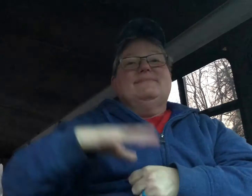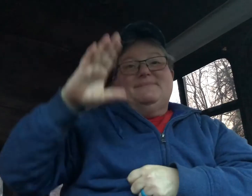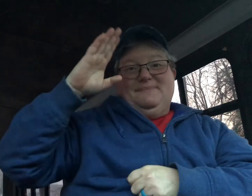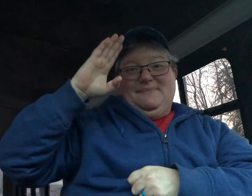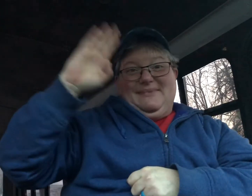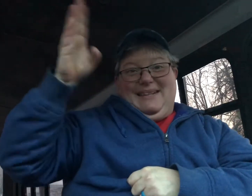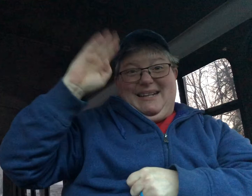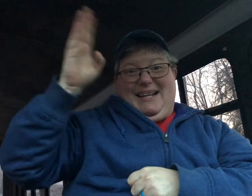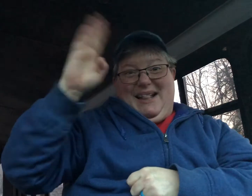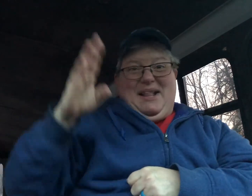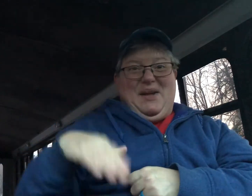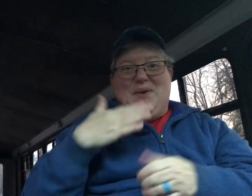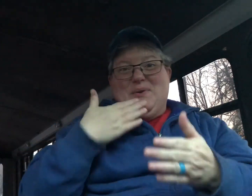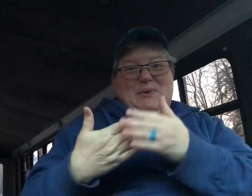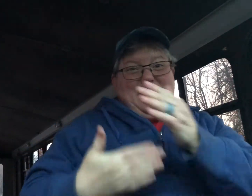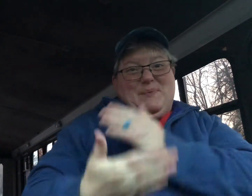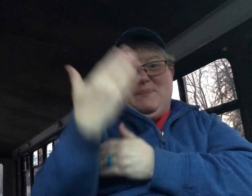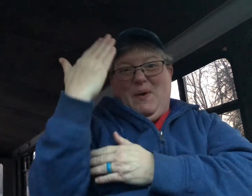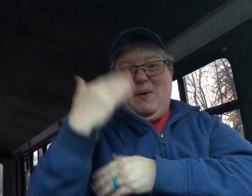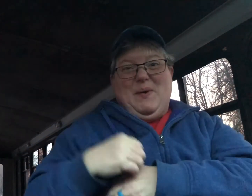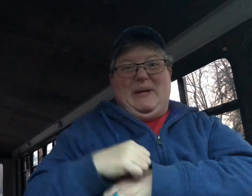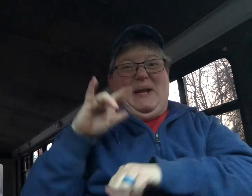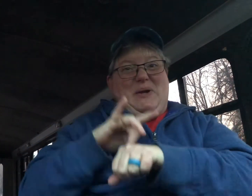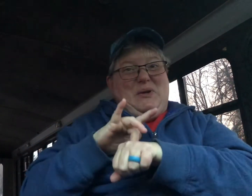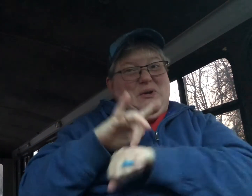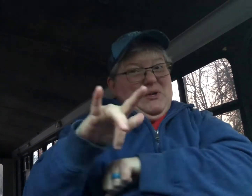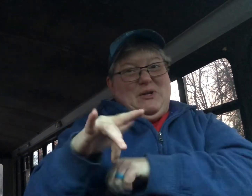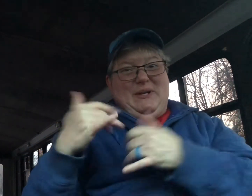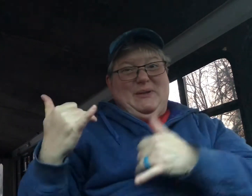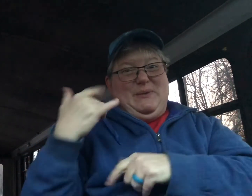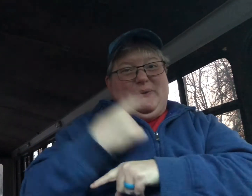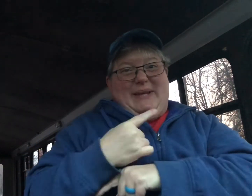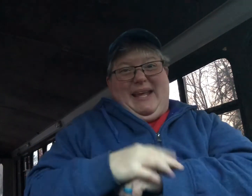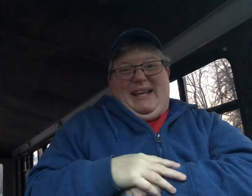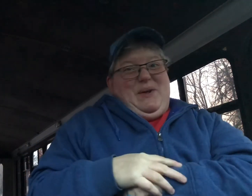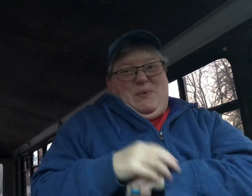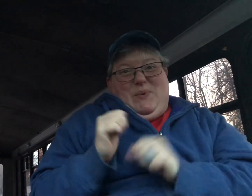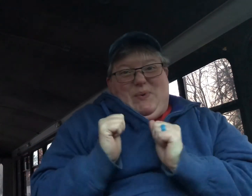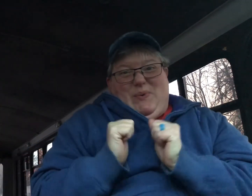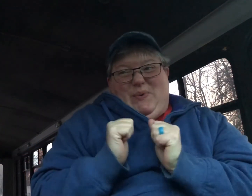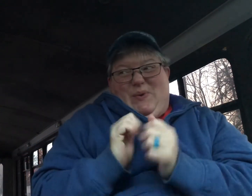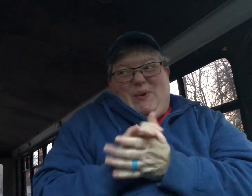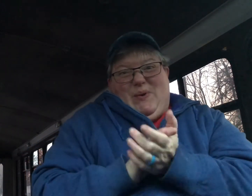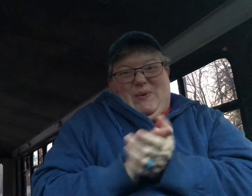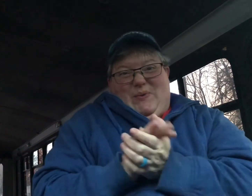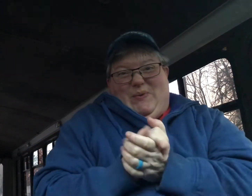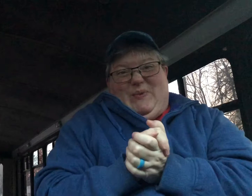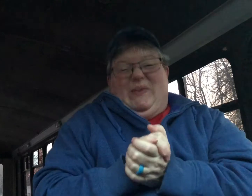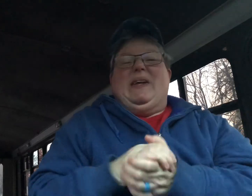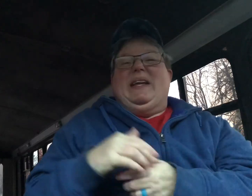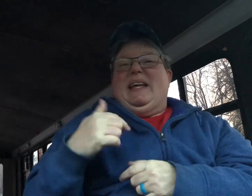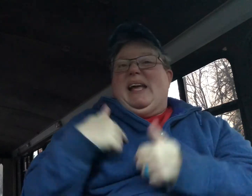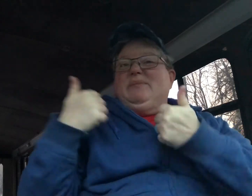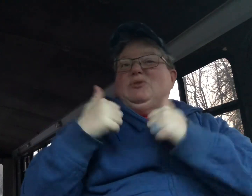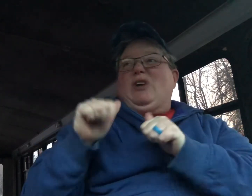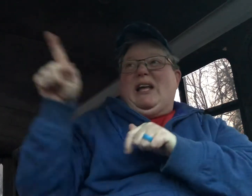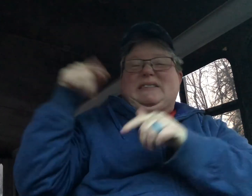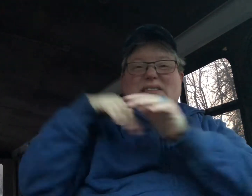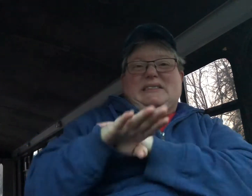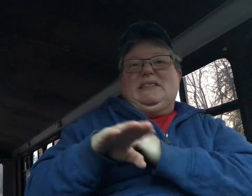Hello, good morning. It is early today and cold. I'm trying to get into the dump.